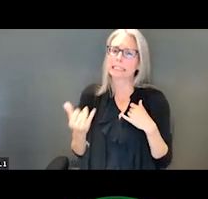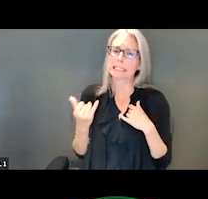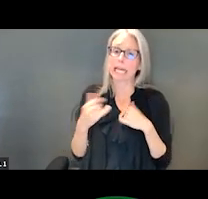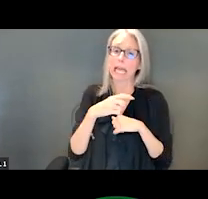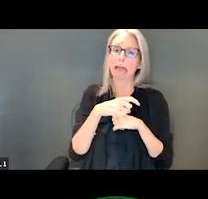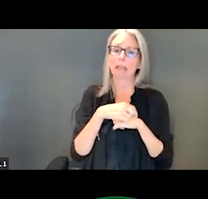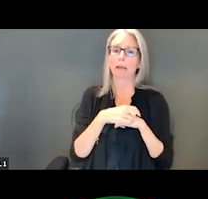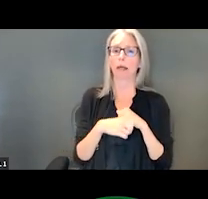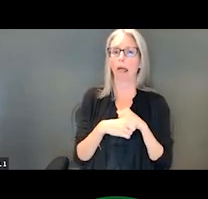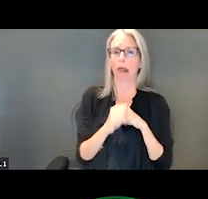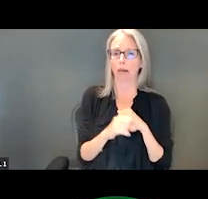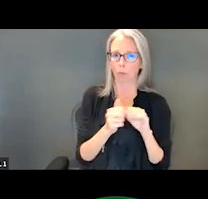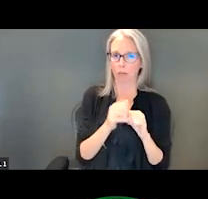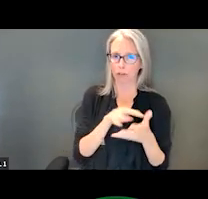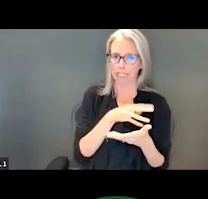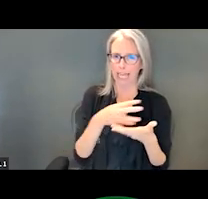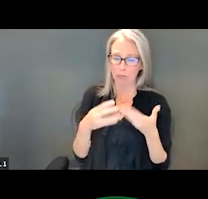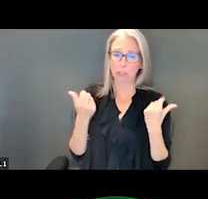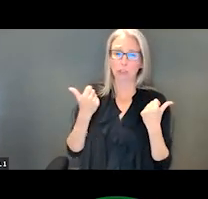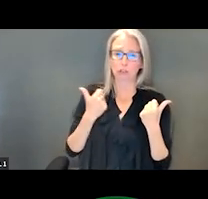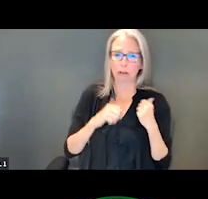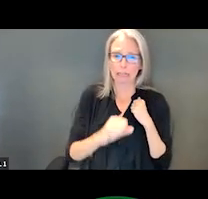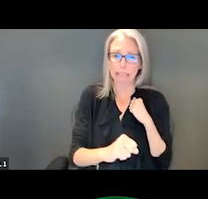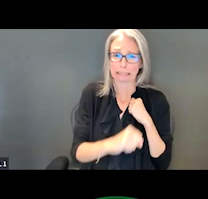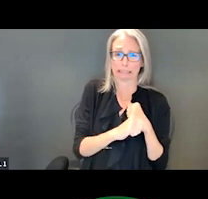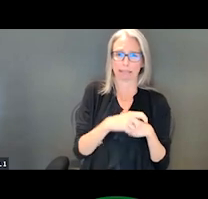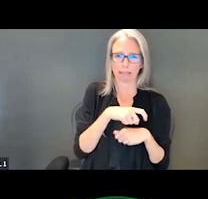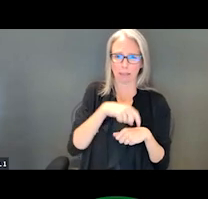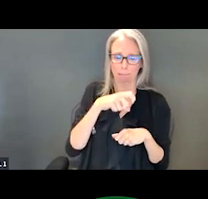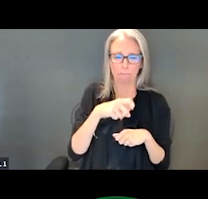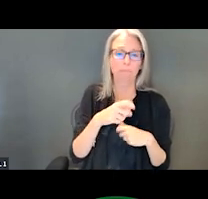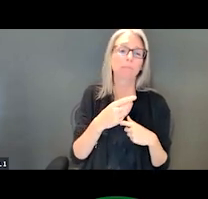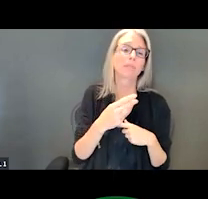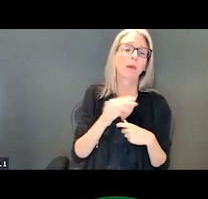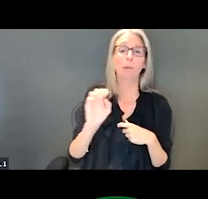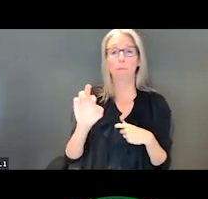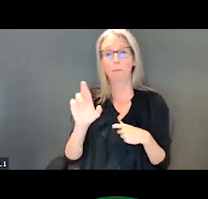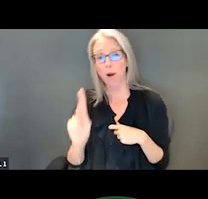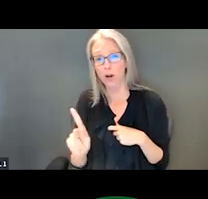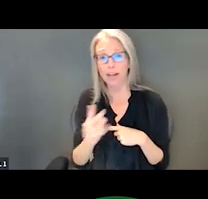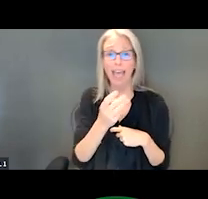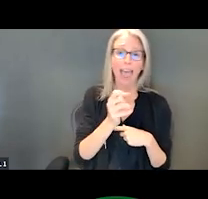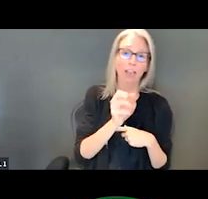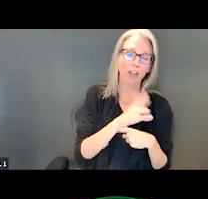Research and these initiatives going on in BC. Yeah, thanks so much for the opportunity.